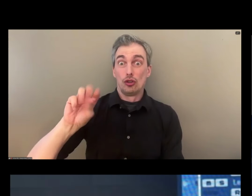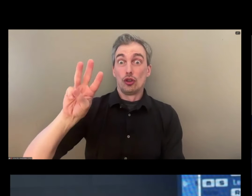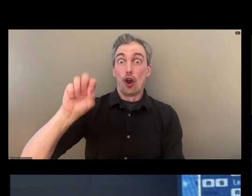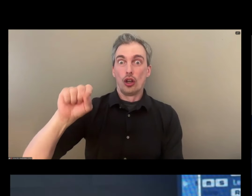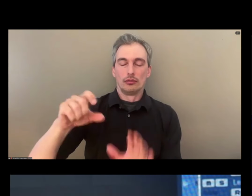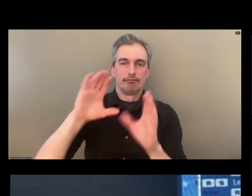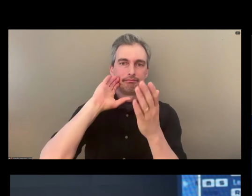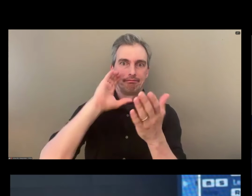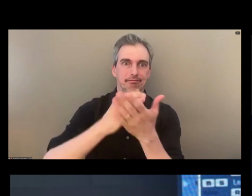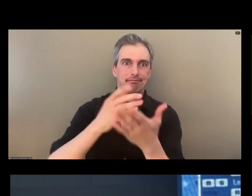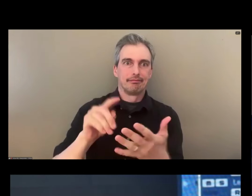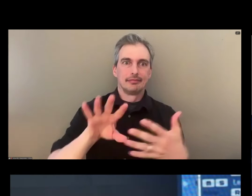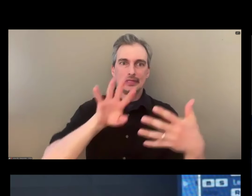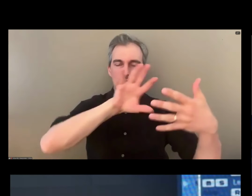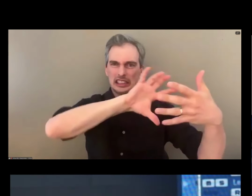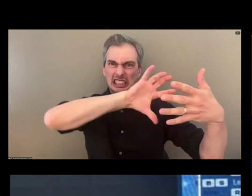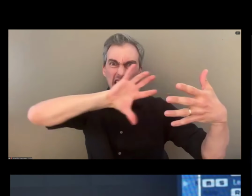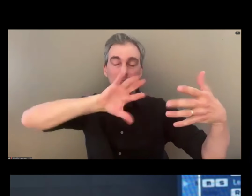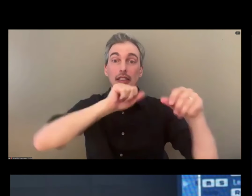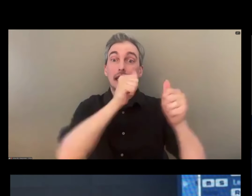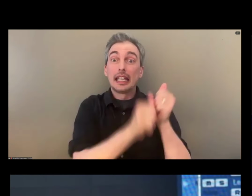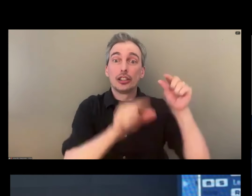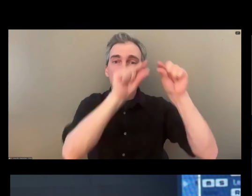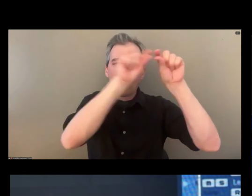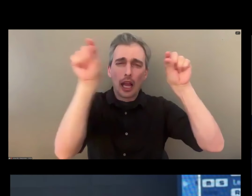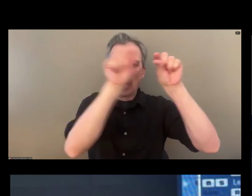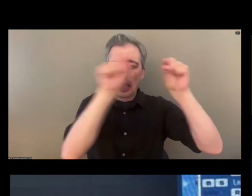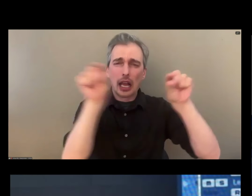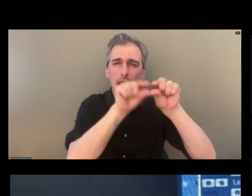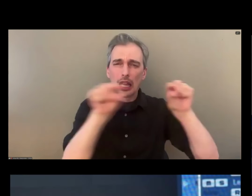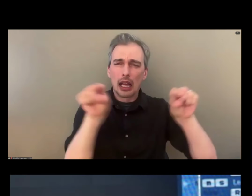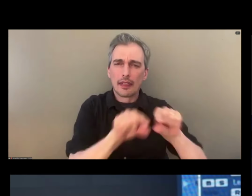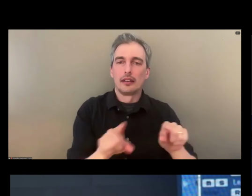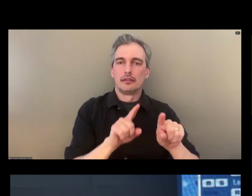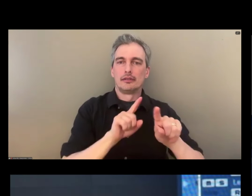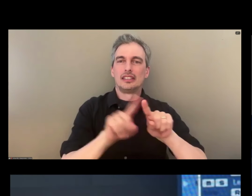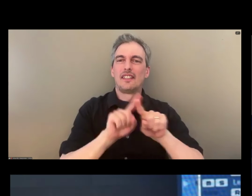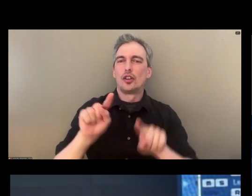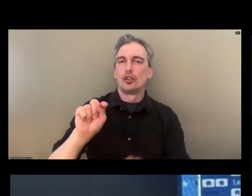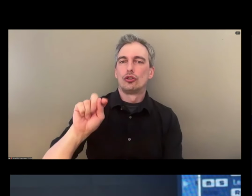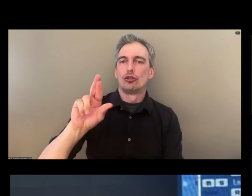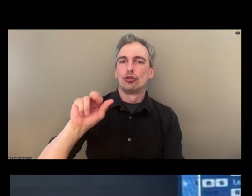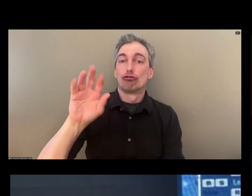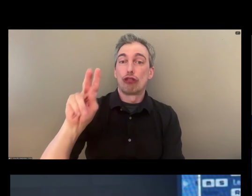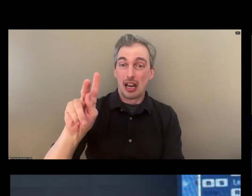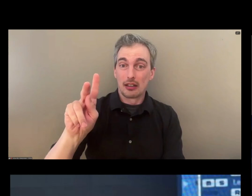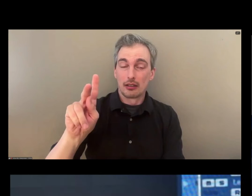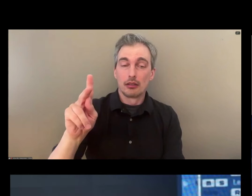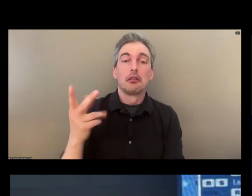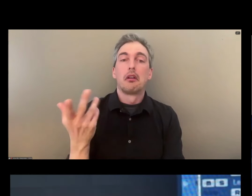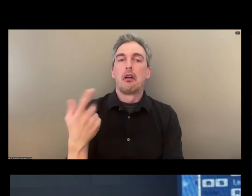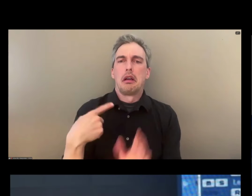For example, in podcasting, one row can be the audio track for an interviewer, and